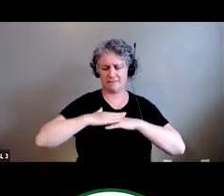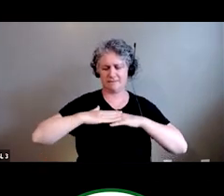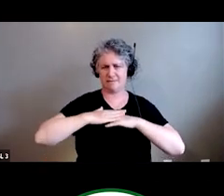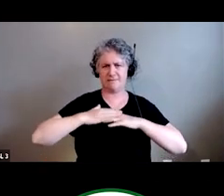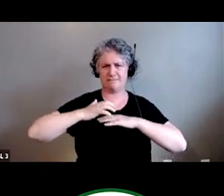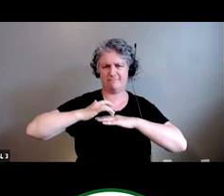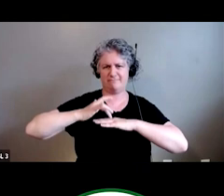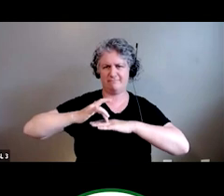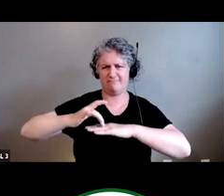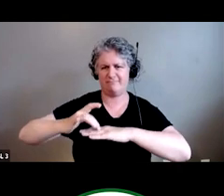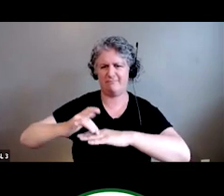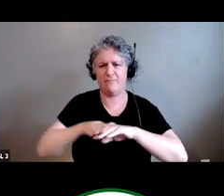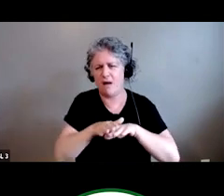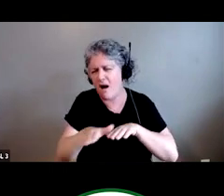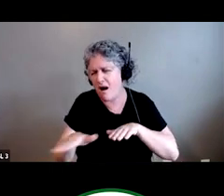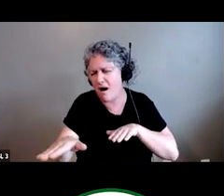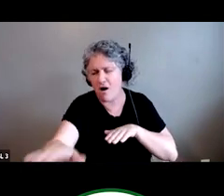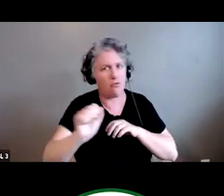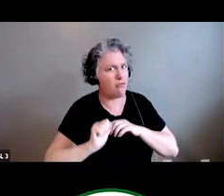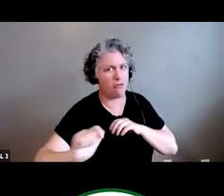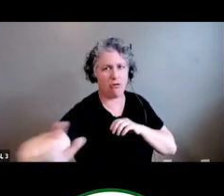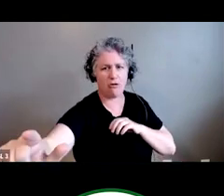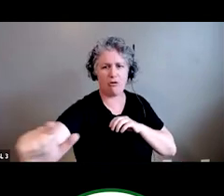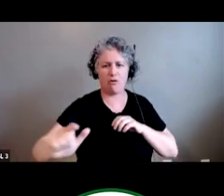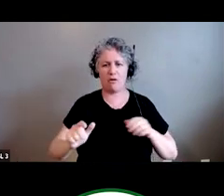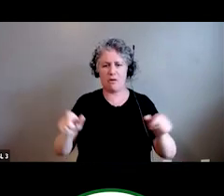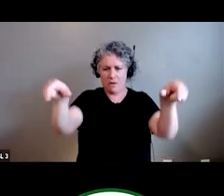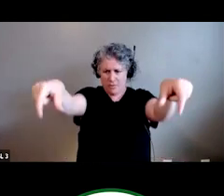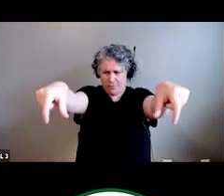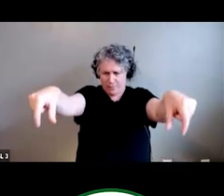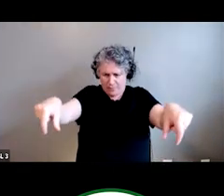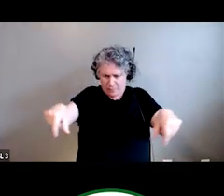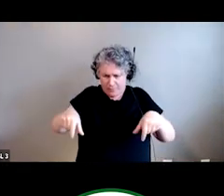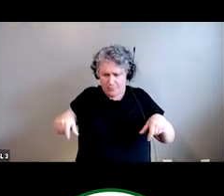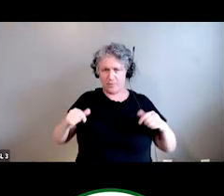pullouts along the way for folks to pass if they're using the boardwalk.